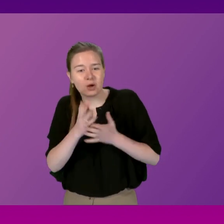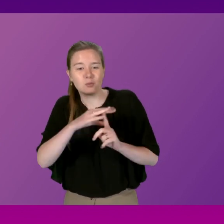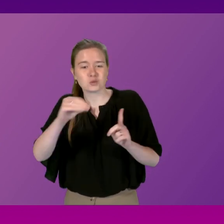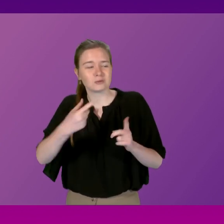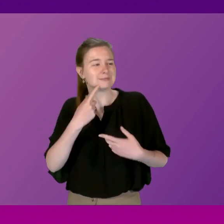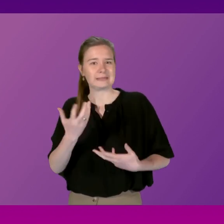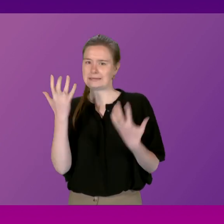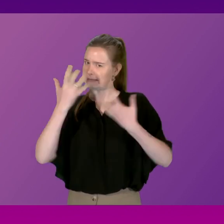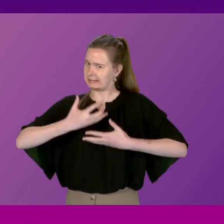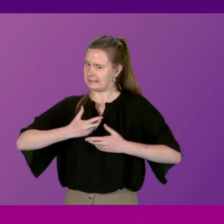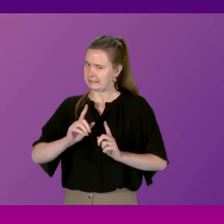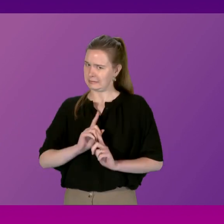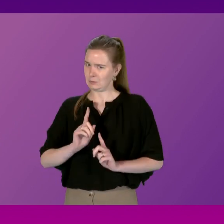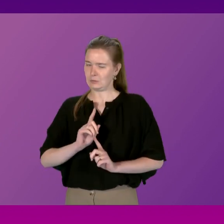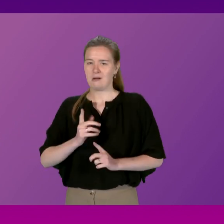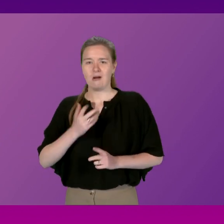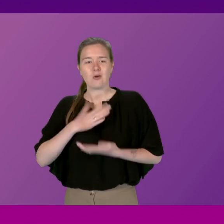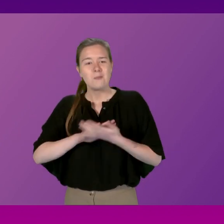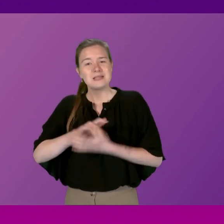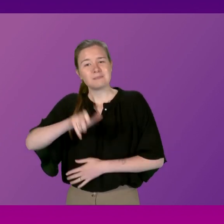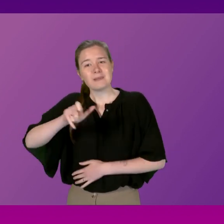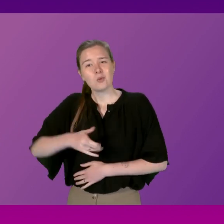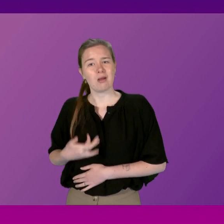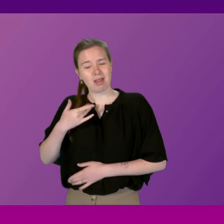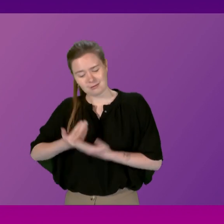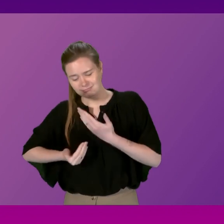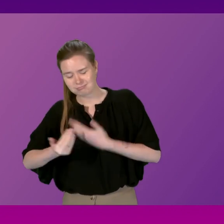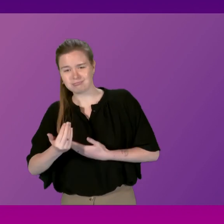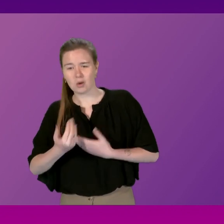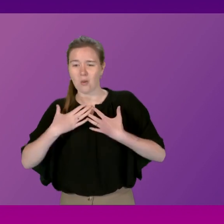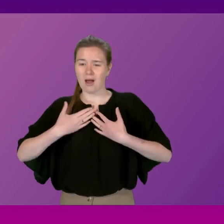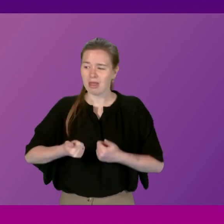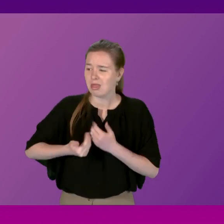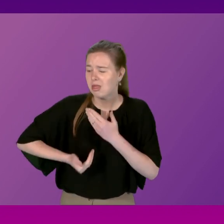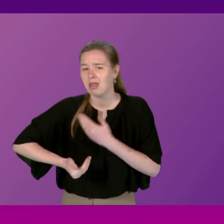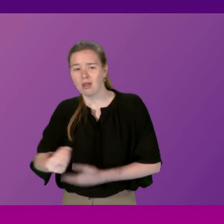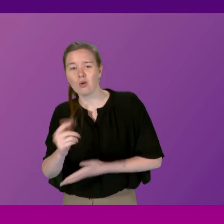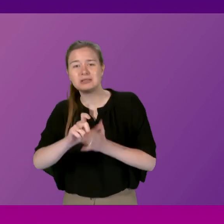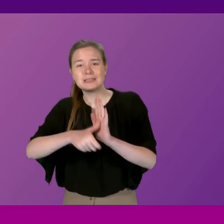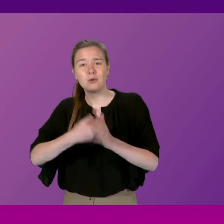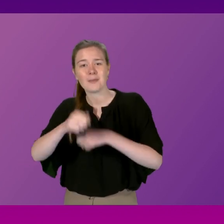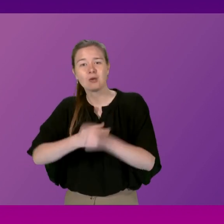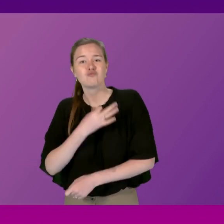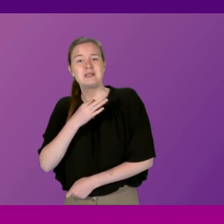greatly, because we know that they would lead to people with long-term health conditions or people who are disabled being at risk of benefit sanction.